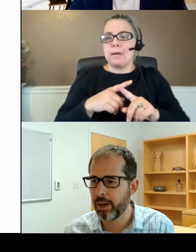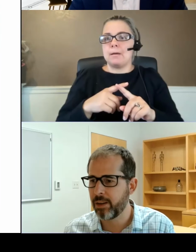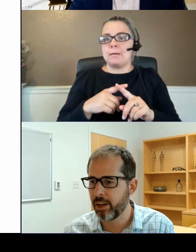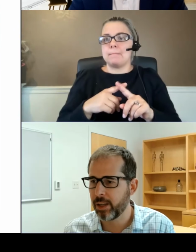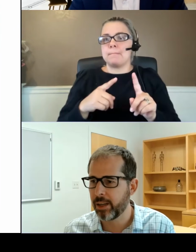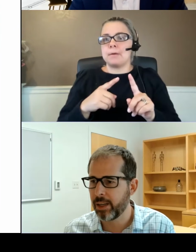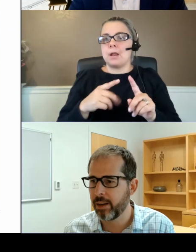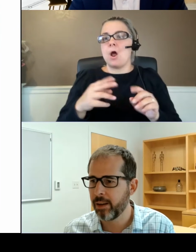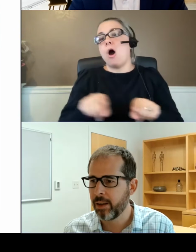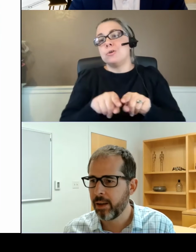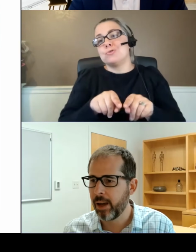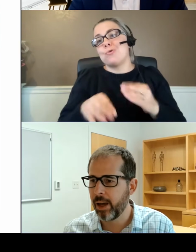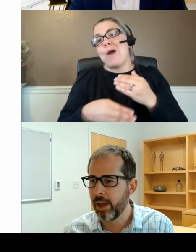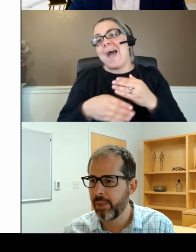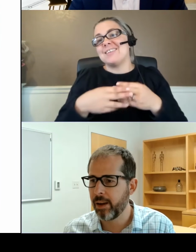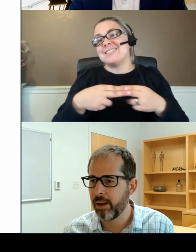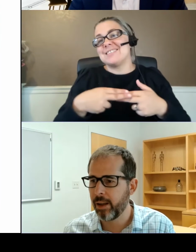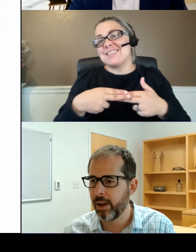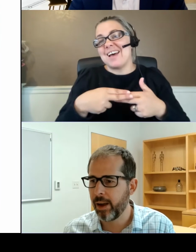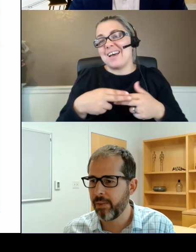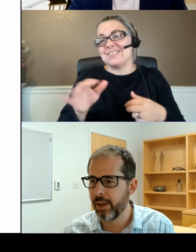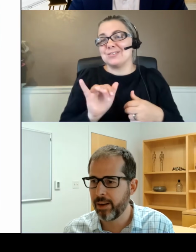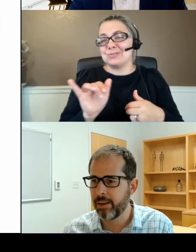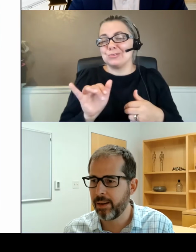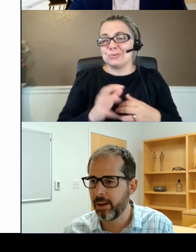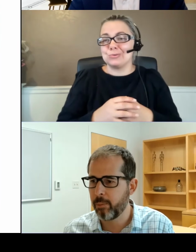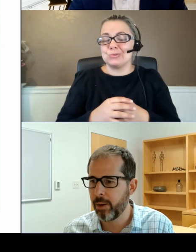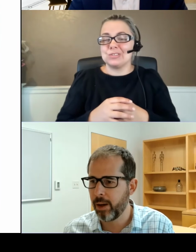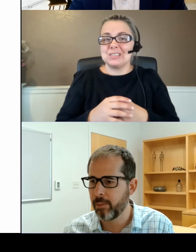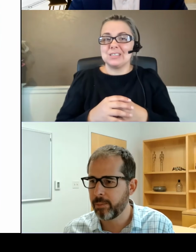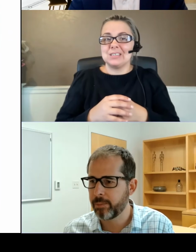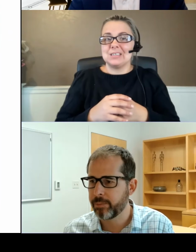Corbb I did share your LinkedIn and then procure access.